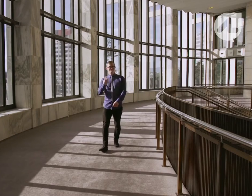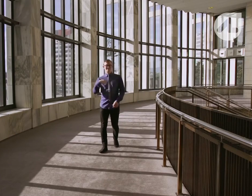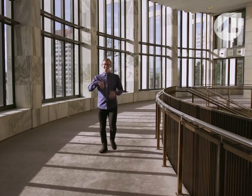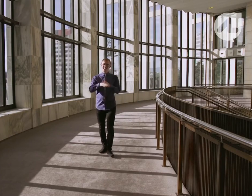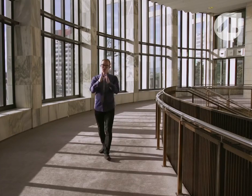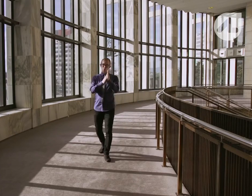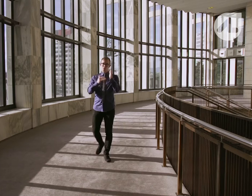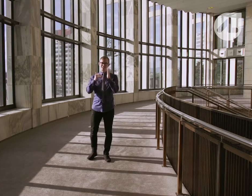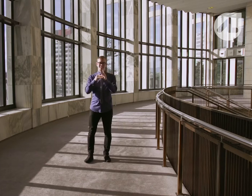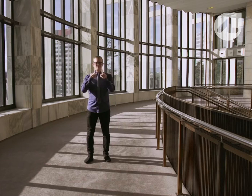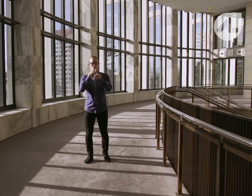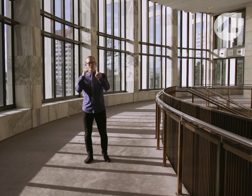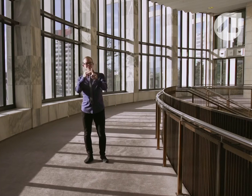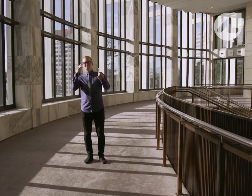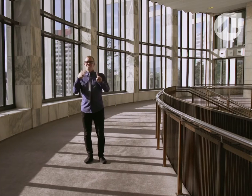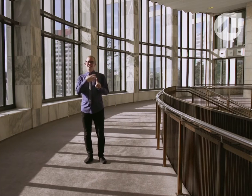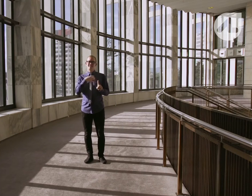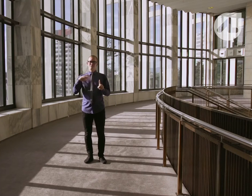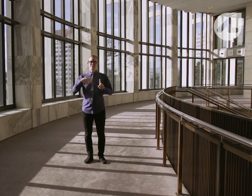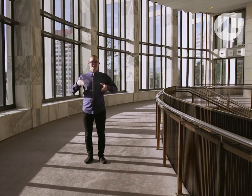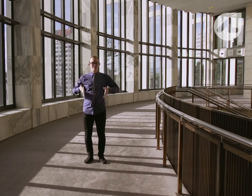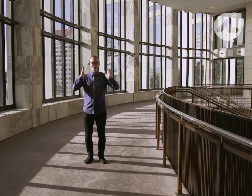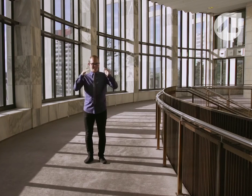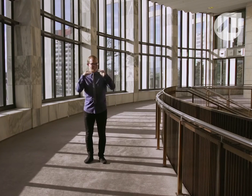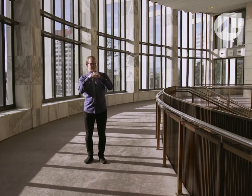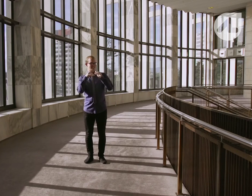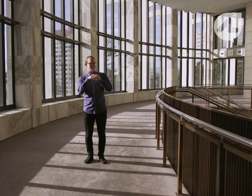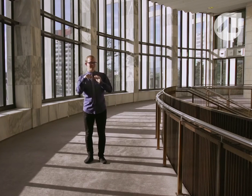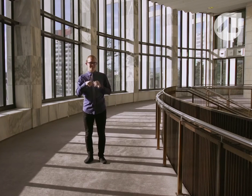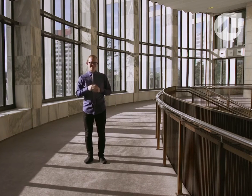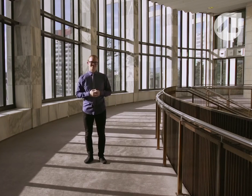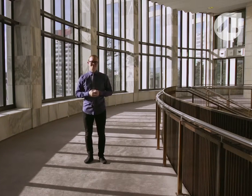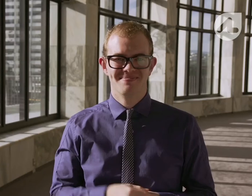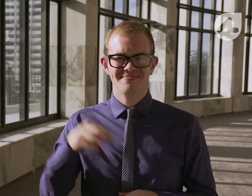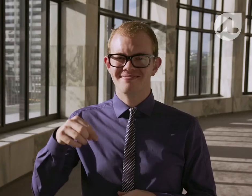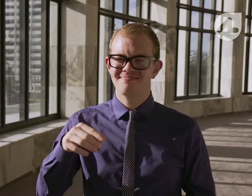The Beehive is New Zealand's most well-known... ...government building